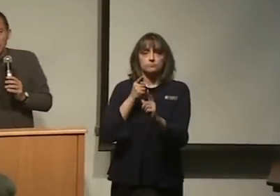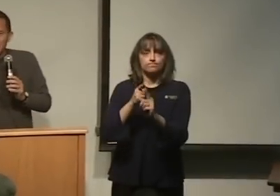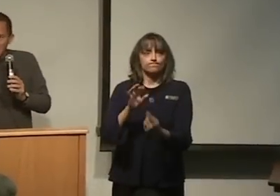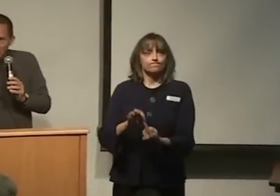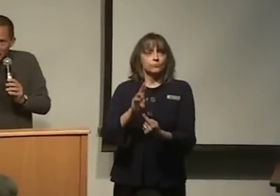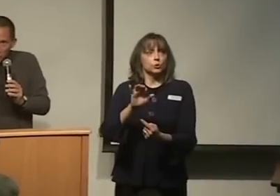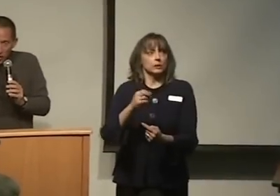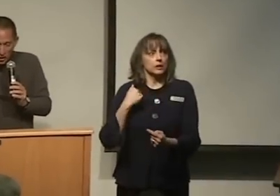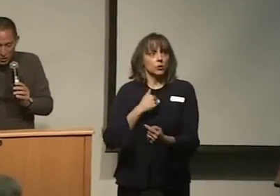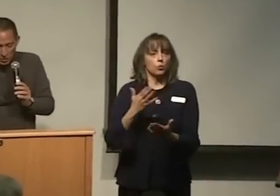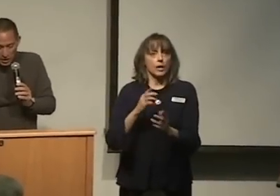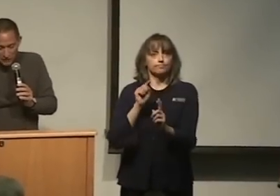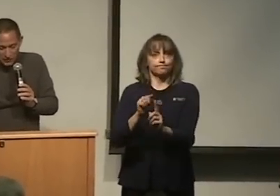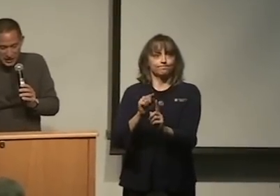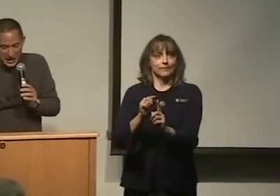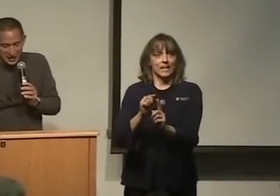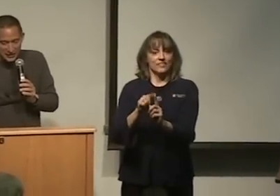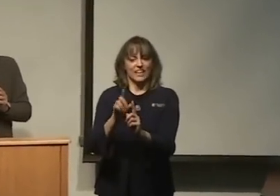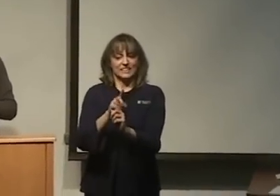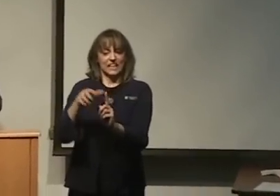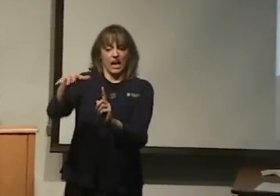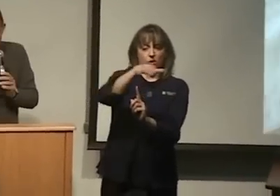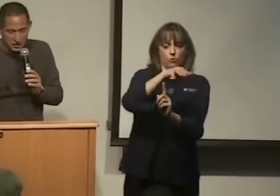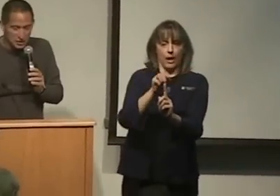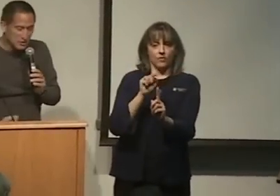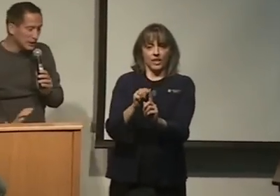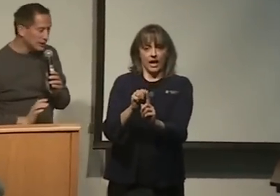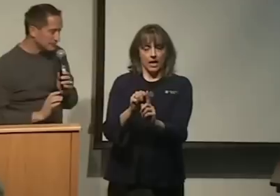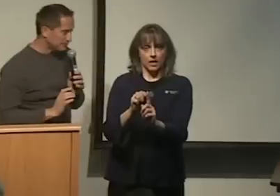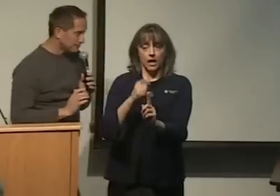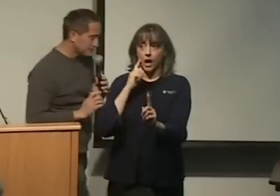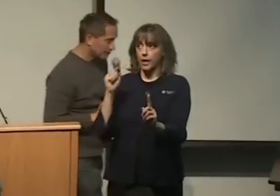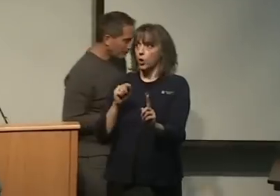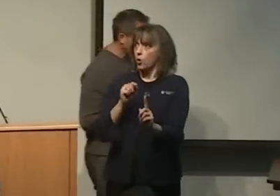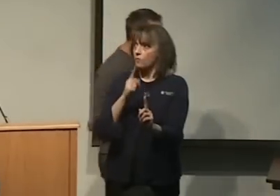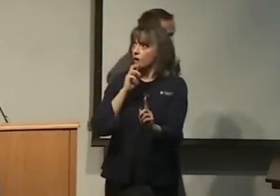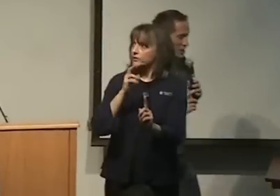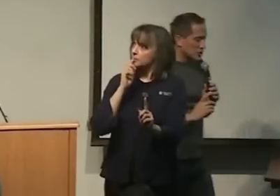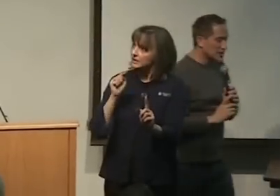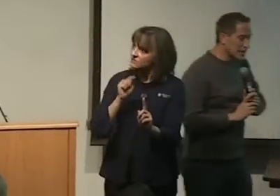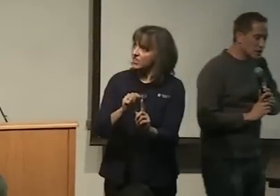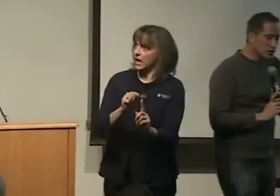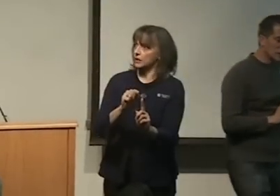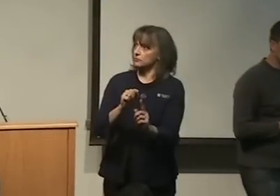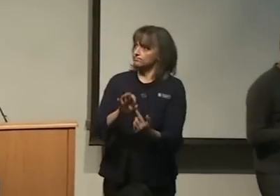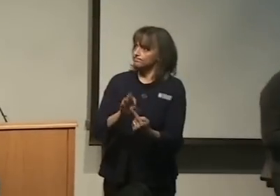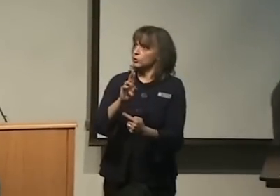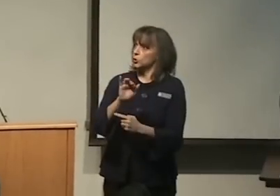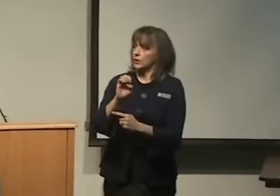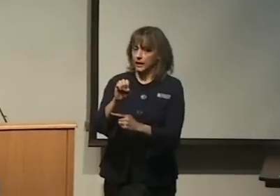That's what's unique. So I said earlier that you could be the first person